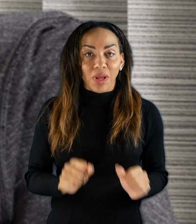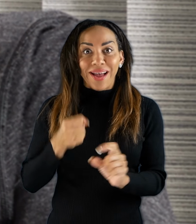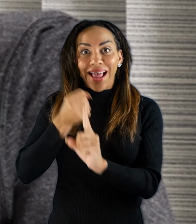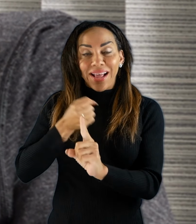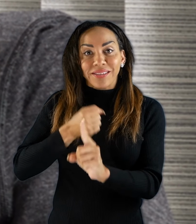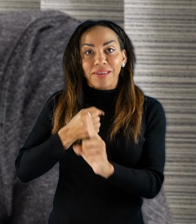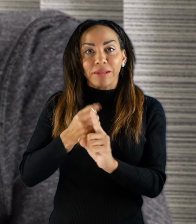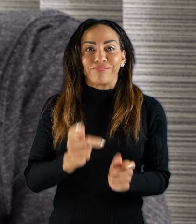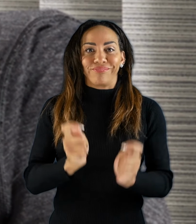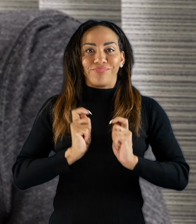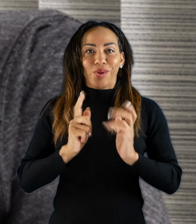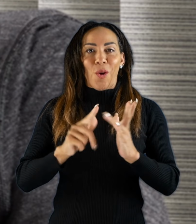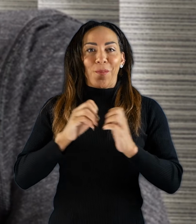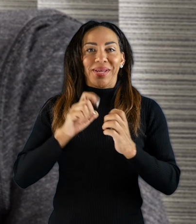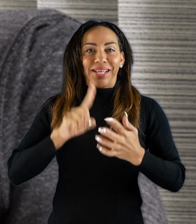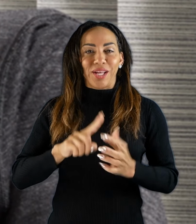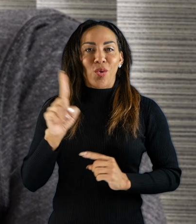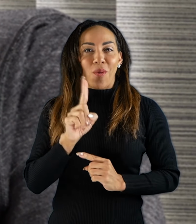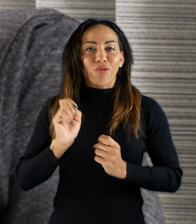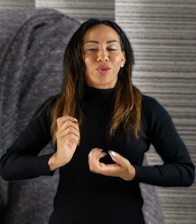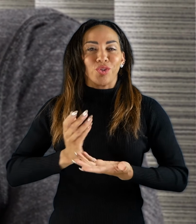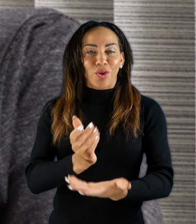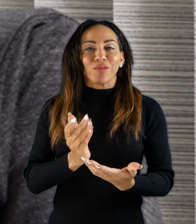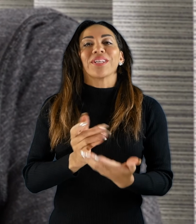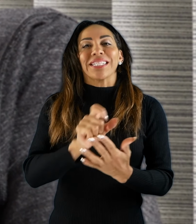for services to the Arts and Disability Arts movement back in 2013.